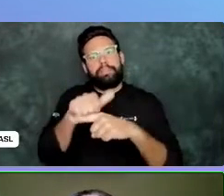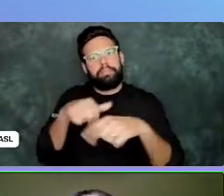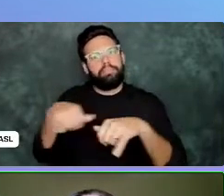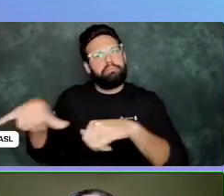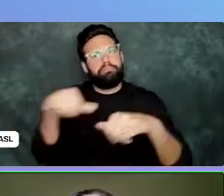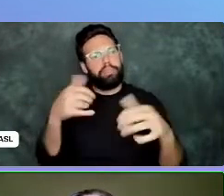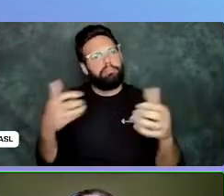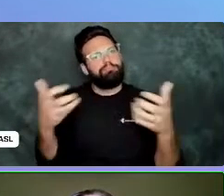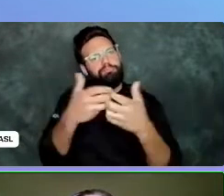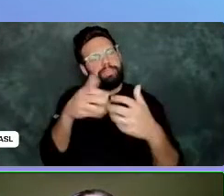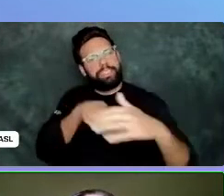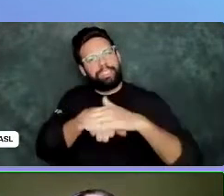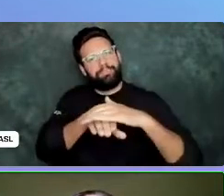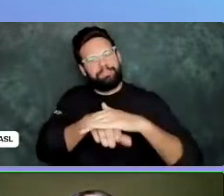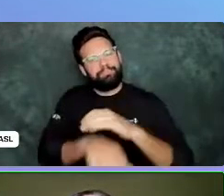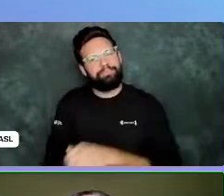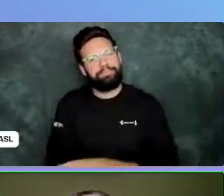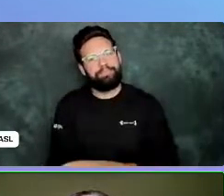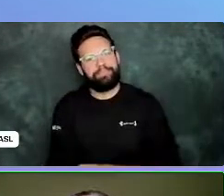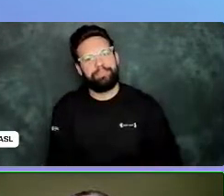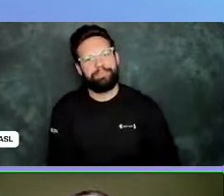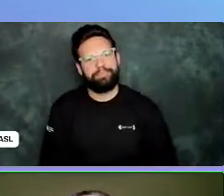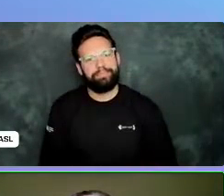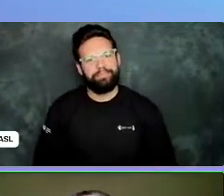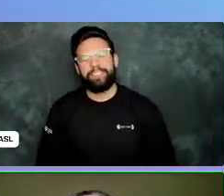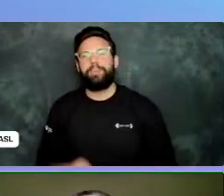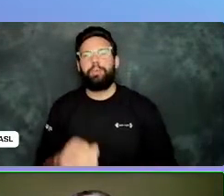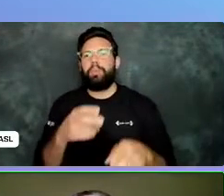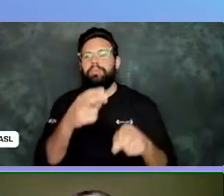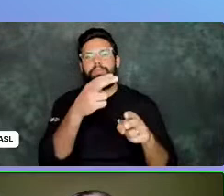teams, and I train and work with developers accessible coding practices, to have which is part of how this talk